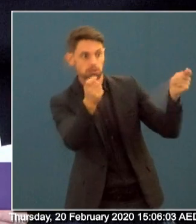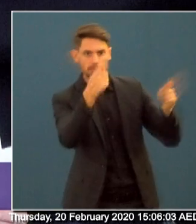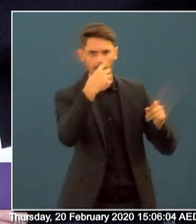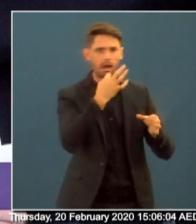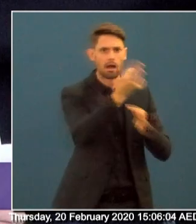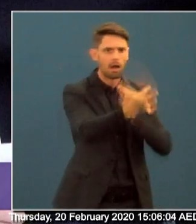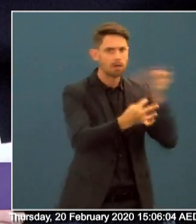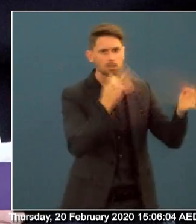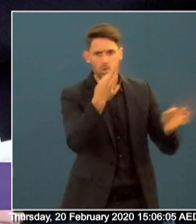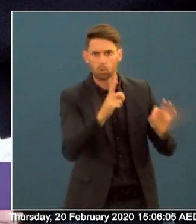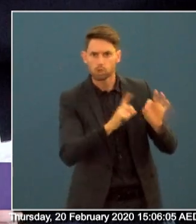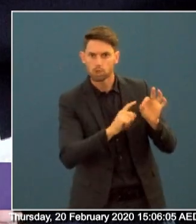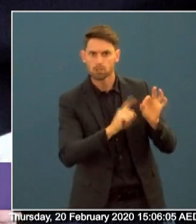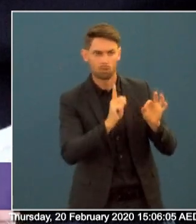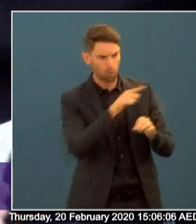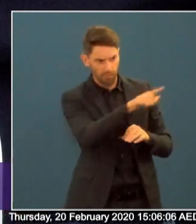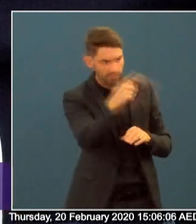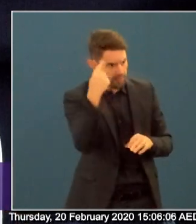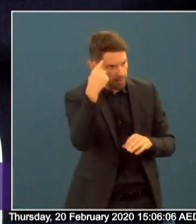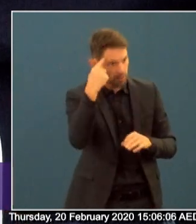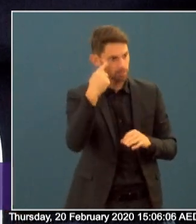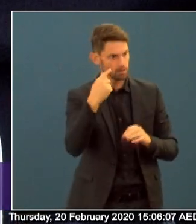designed to assess progress in a number of areas.